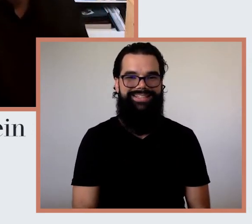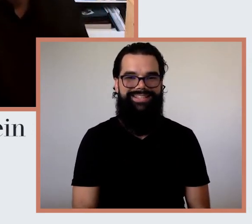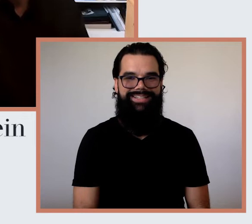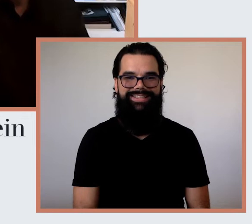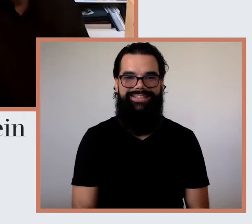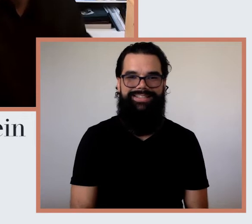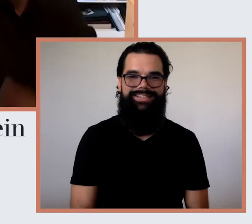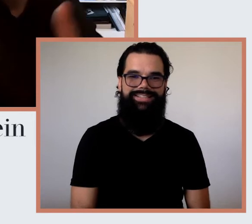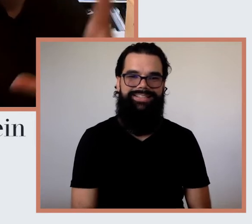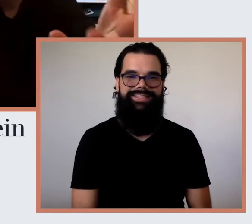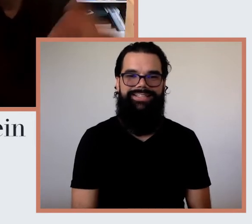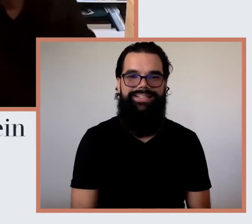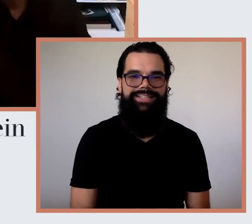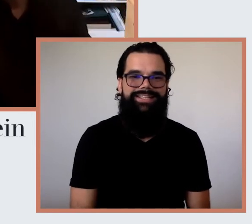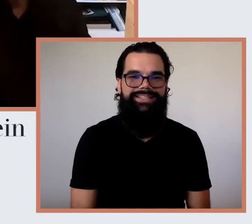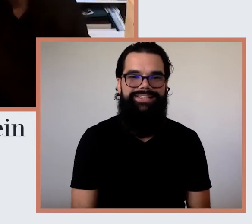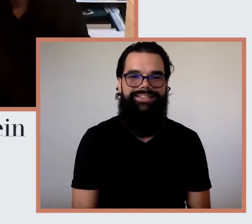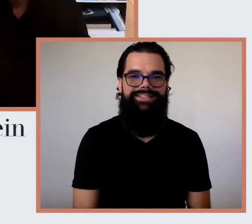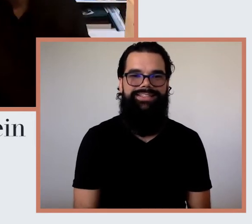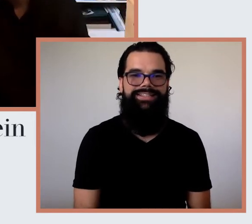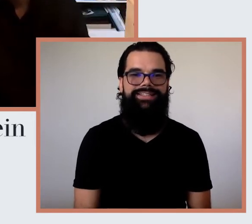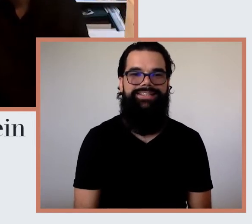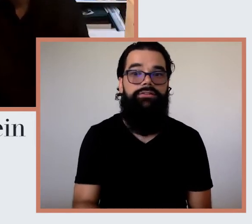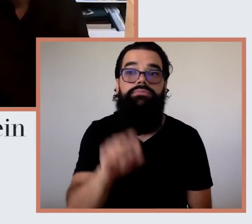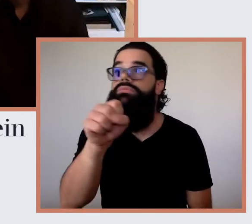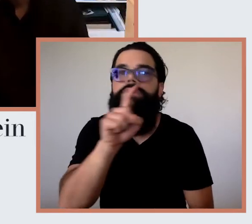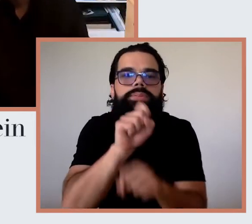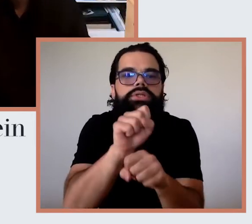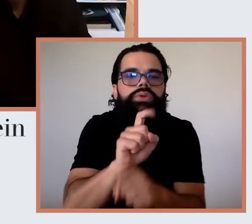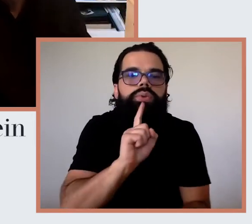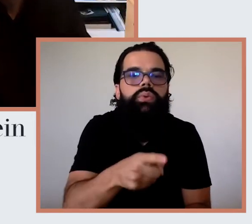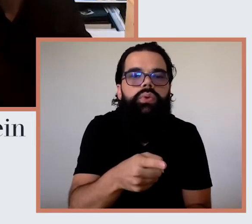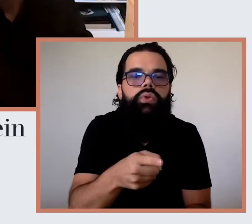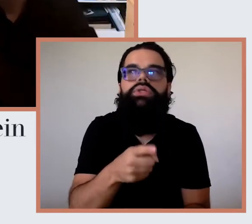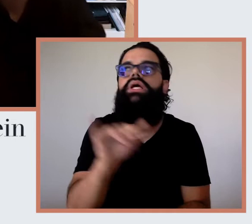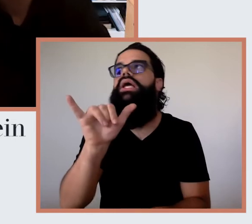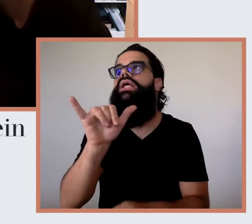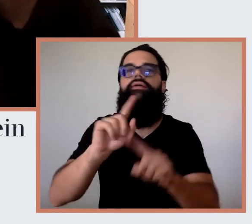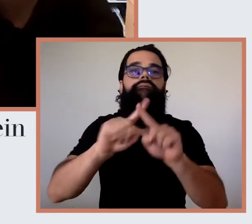I feel like I just took a Writing 101 class. Right? It's really true.